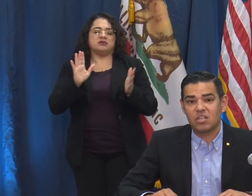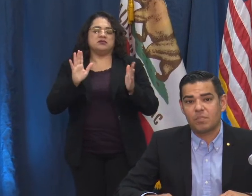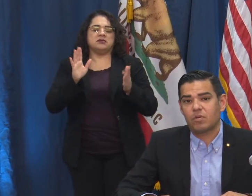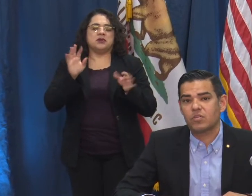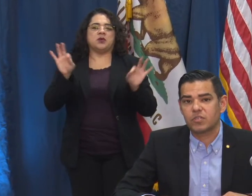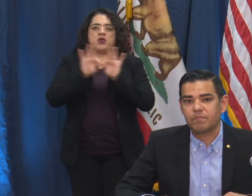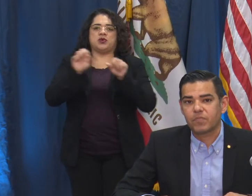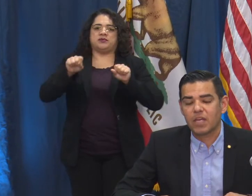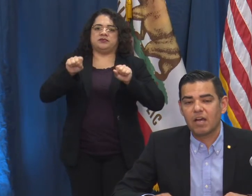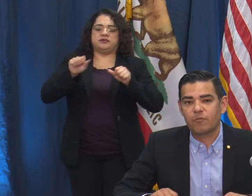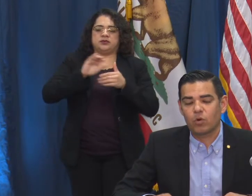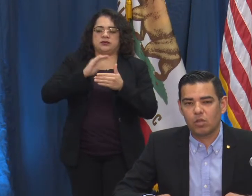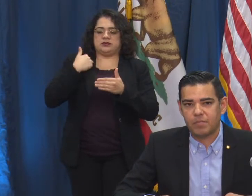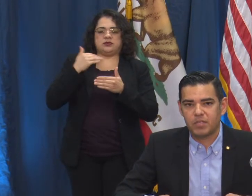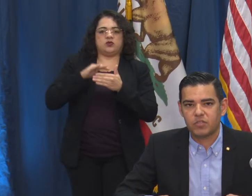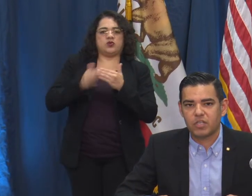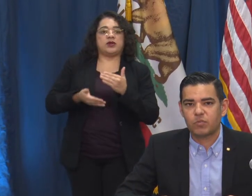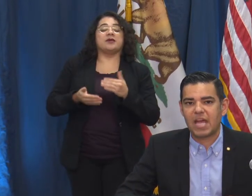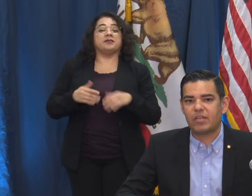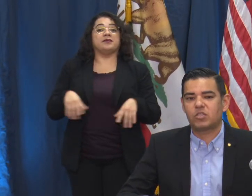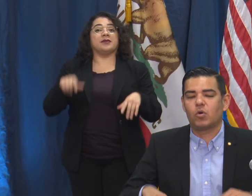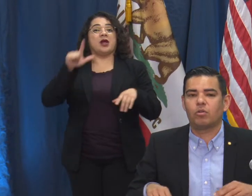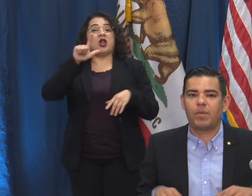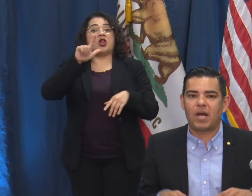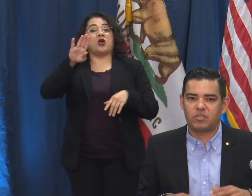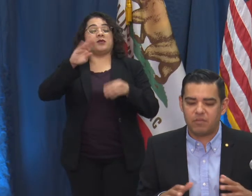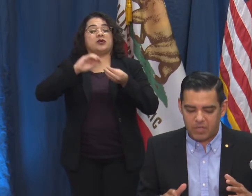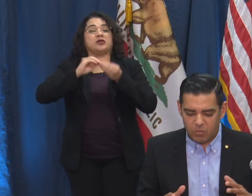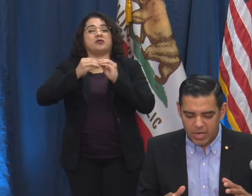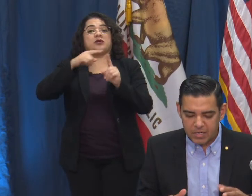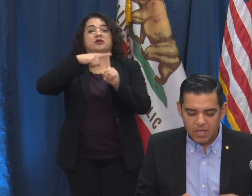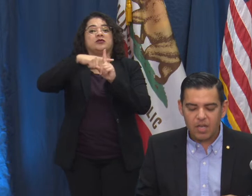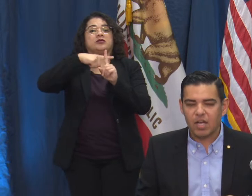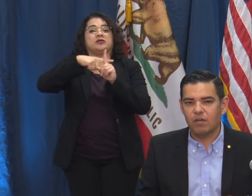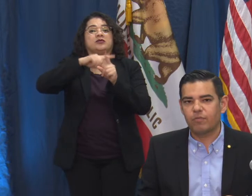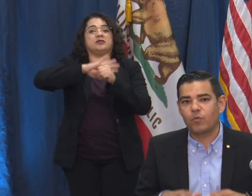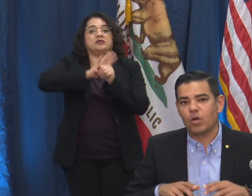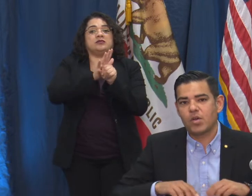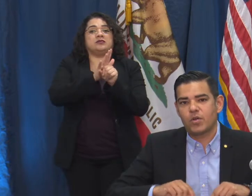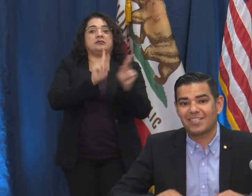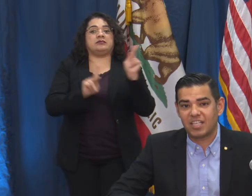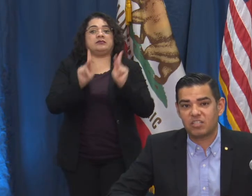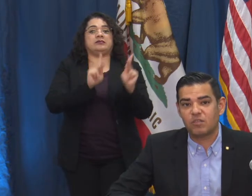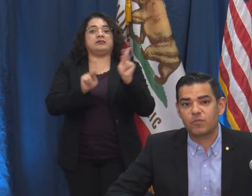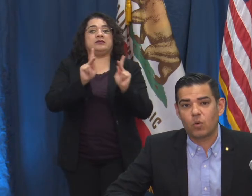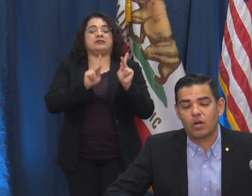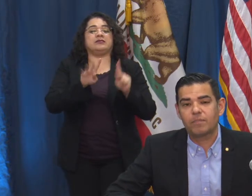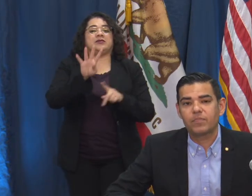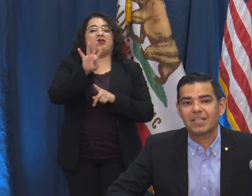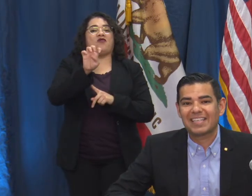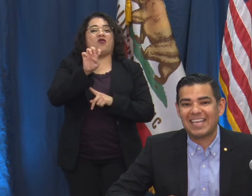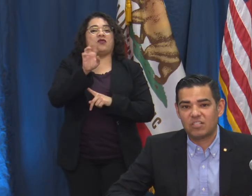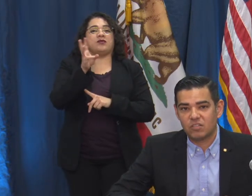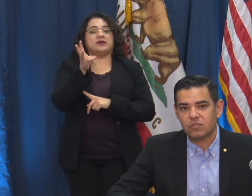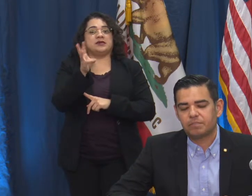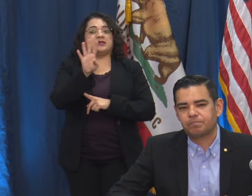numbers for Long Beach is we have a total positive rate of 464 cases.